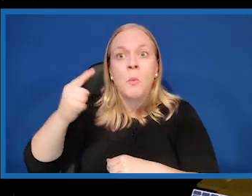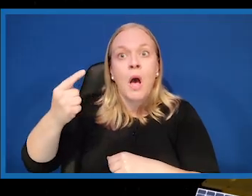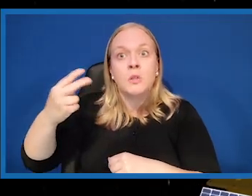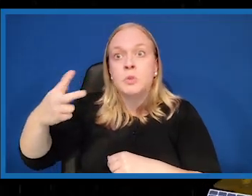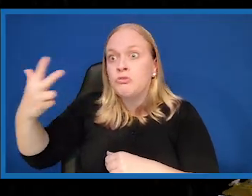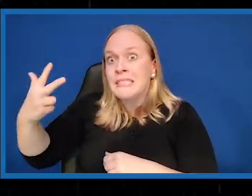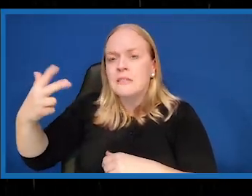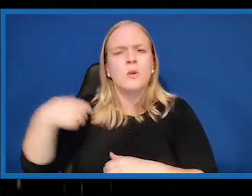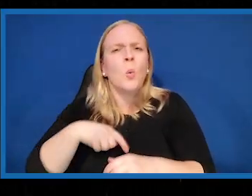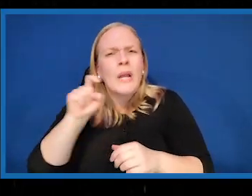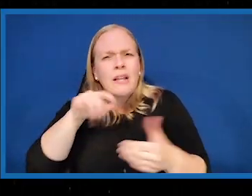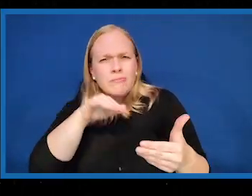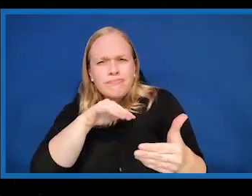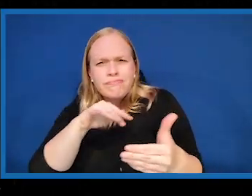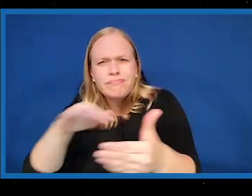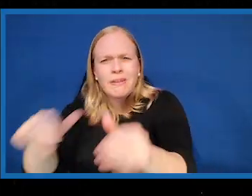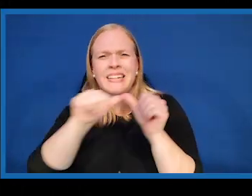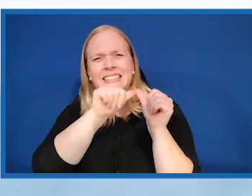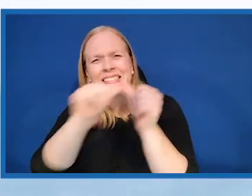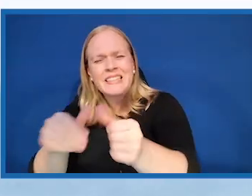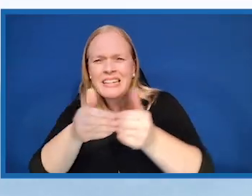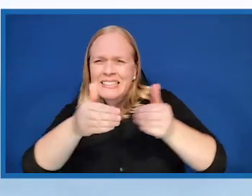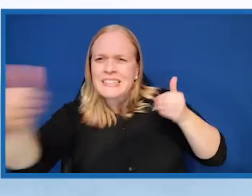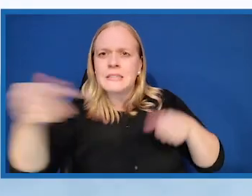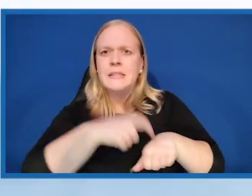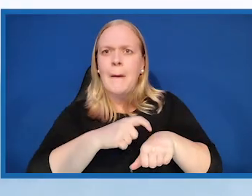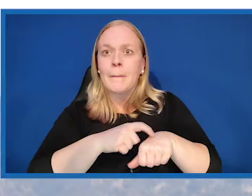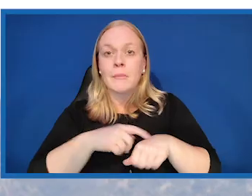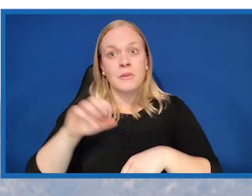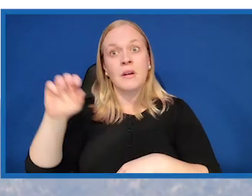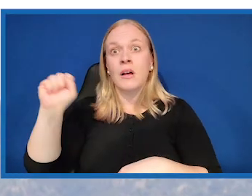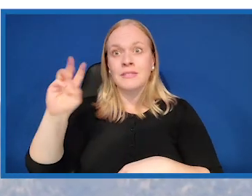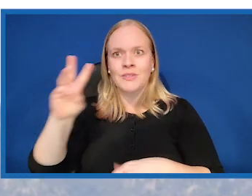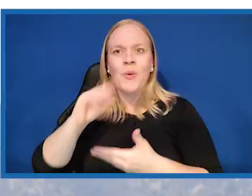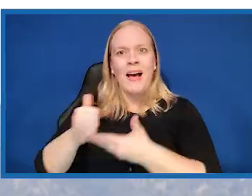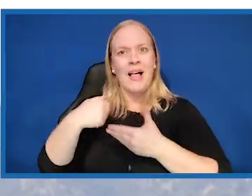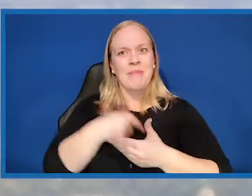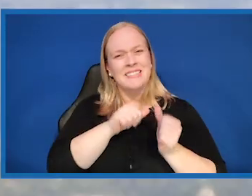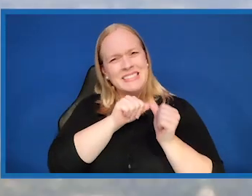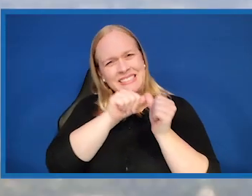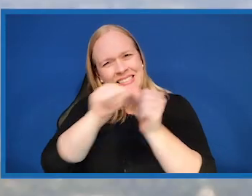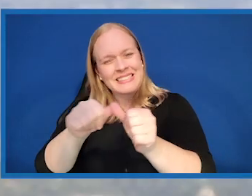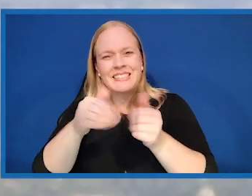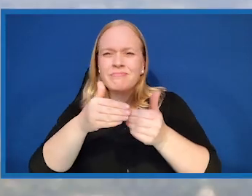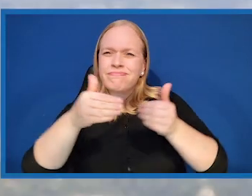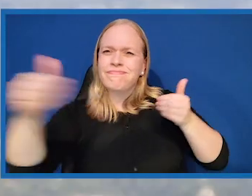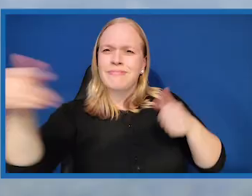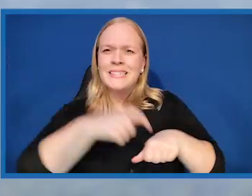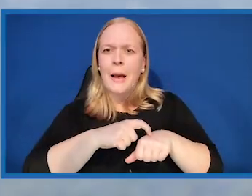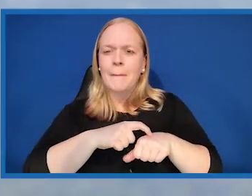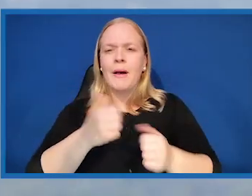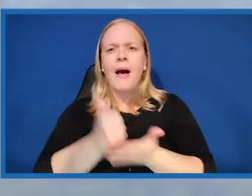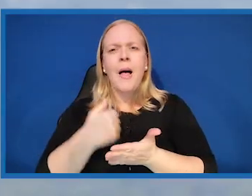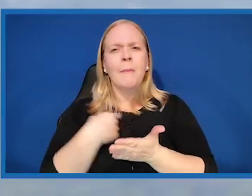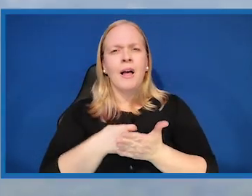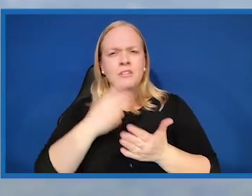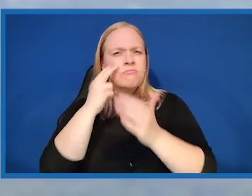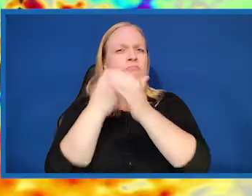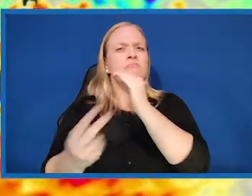AND SENTINEL-6 IS GONNA ALLOW US TO CONTINUE THAT RECORD. SO THAT WE CAN BETTER PREDICT, WHAT IS THE RATE OF CHANGE? WHAT IS IT GONNA LOOK LIKE IN A YEAR?